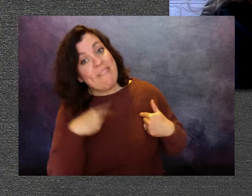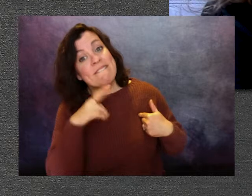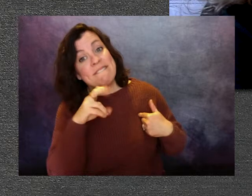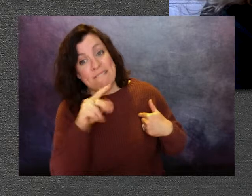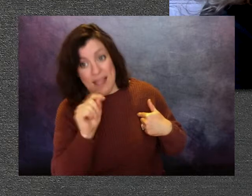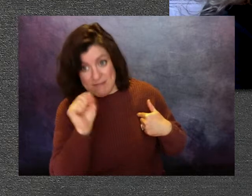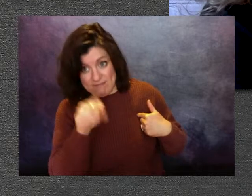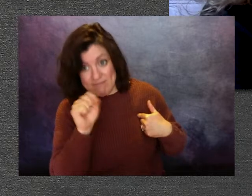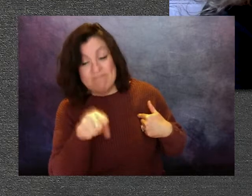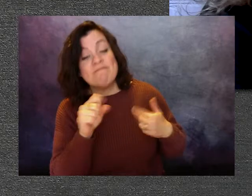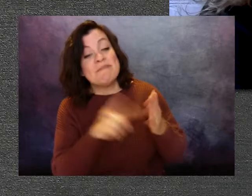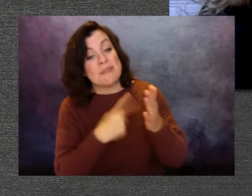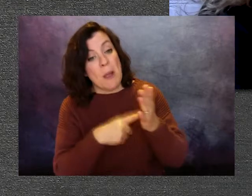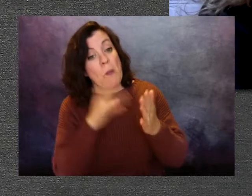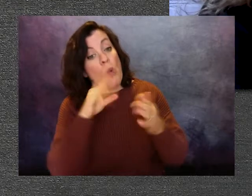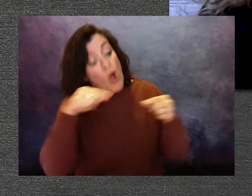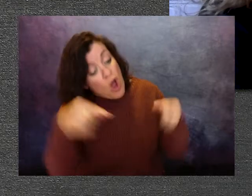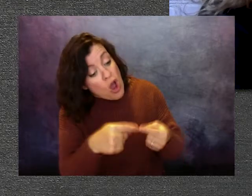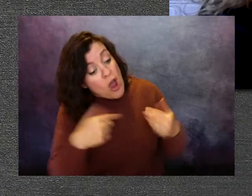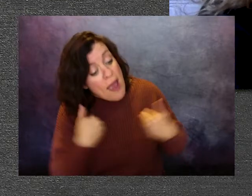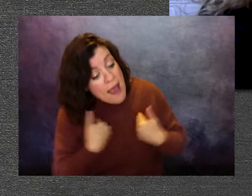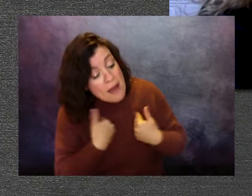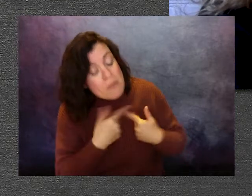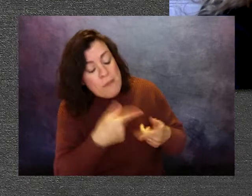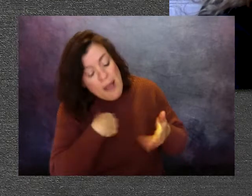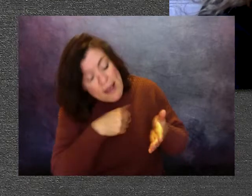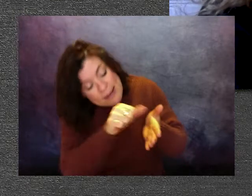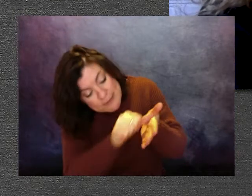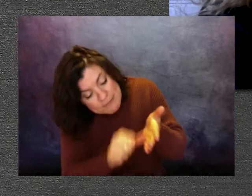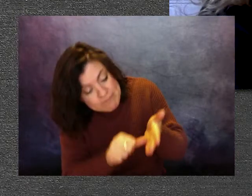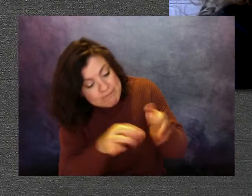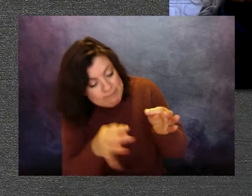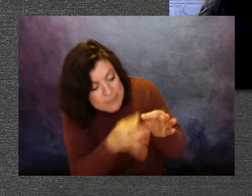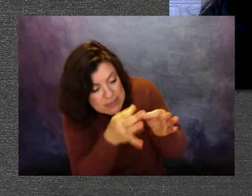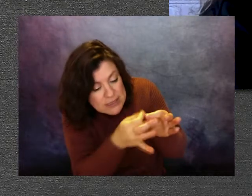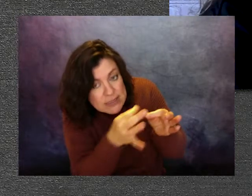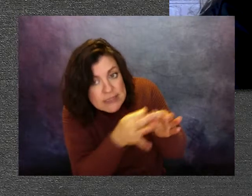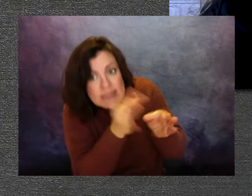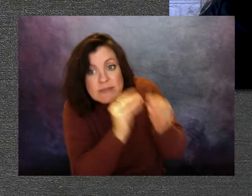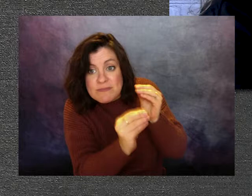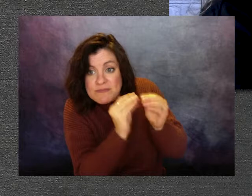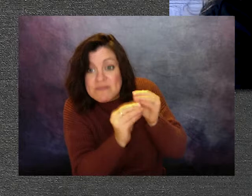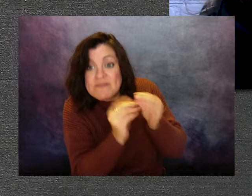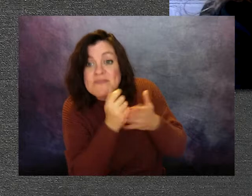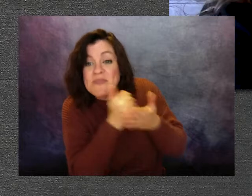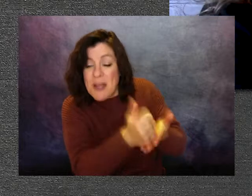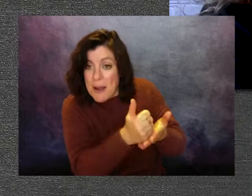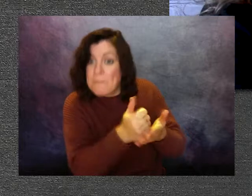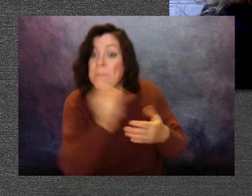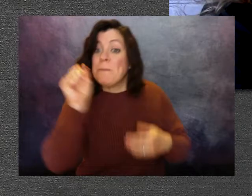and sow them back up. Veterinarians operate almost every day.